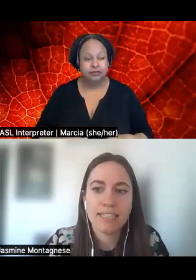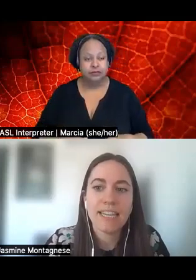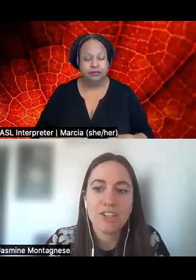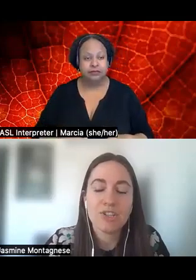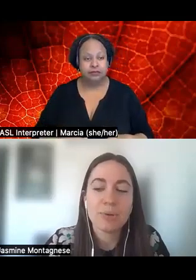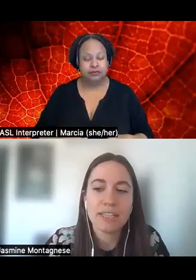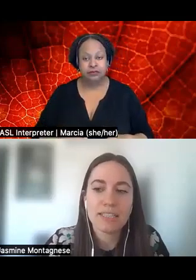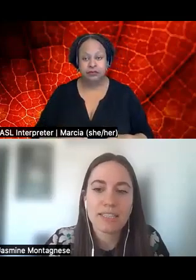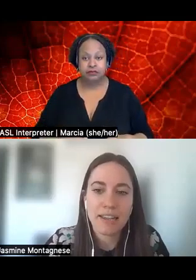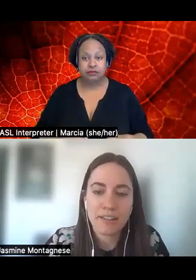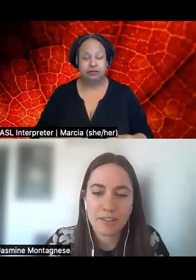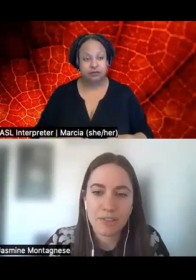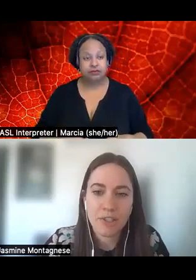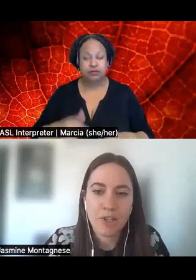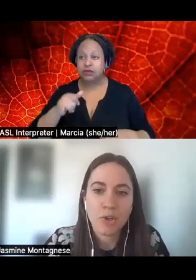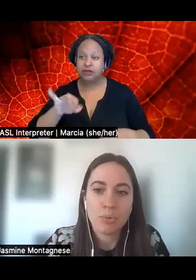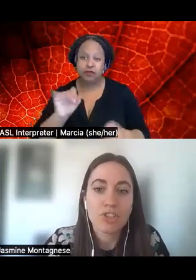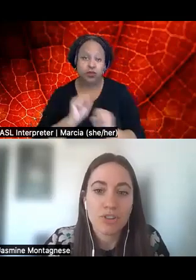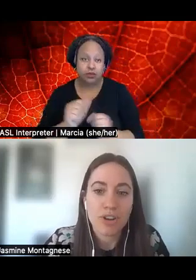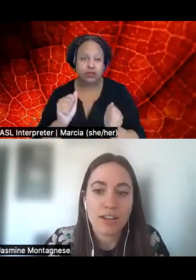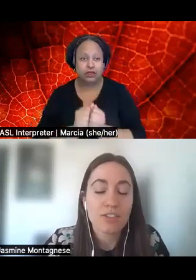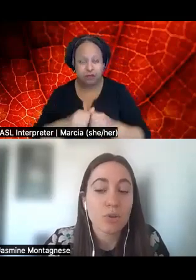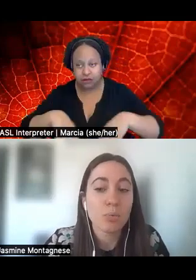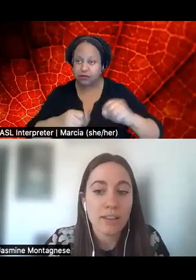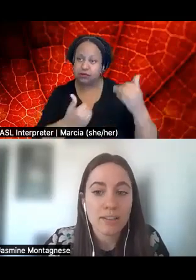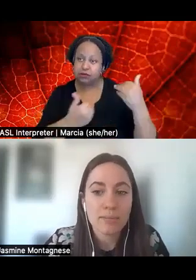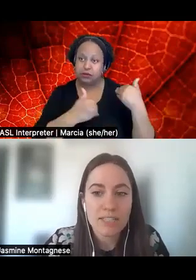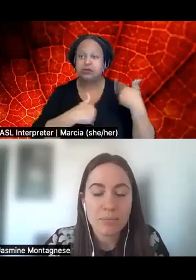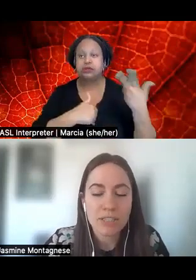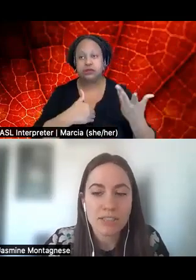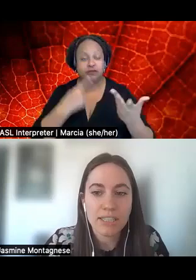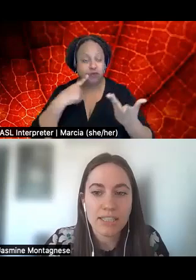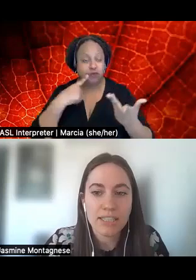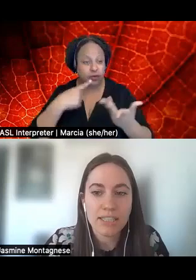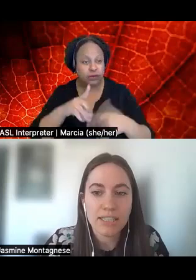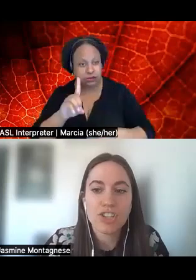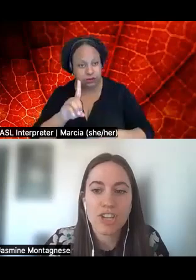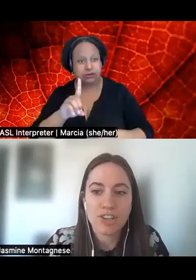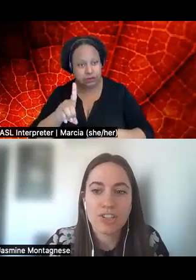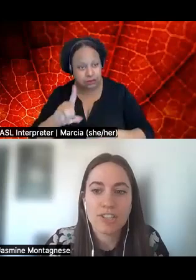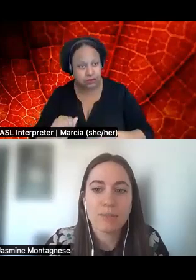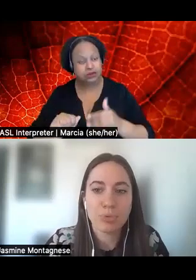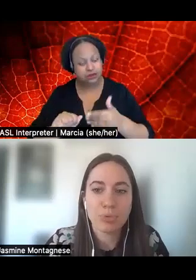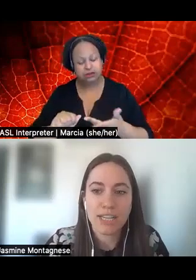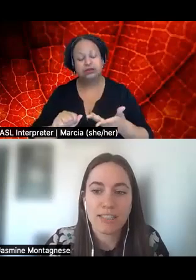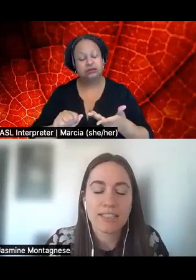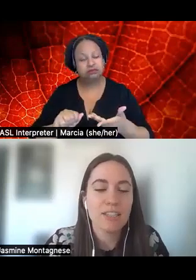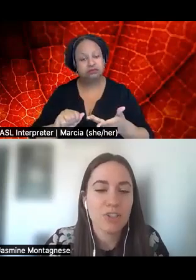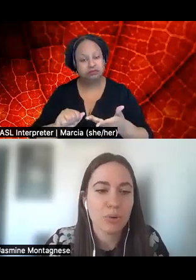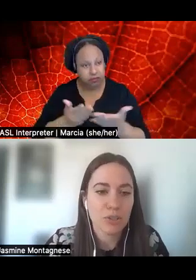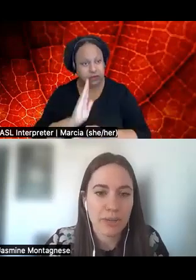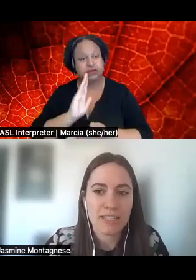In doing this together, we strive to welcome visibility and the changes it brings into our space.